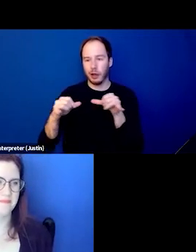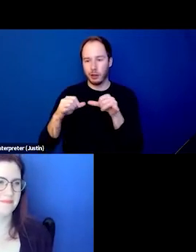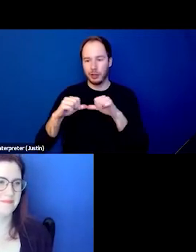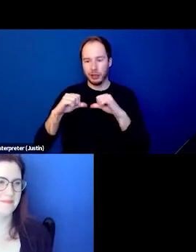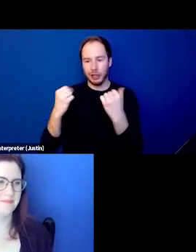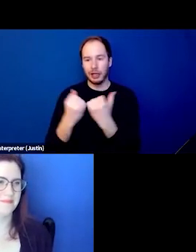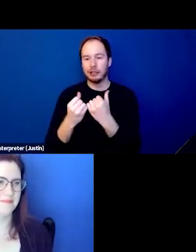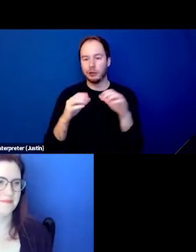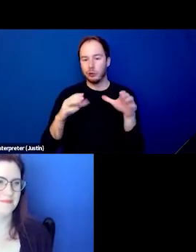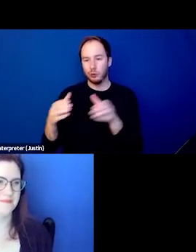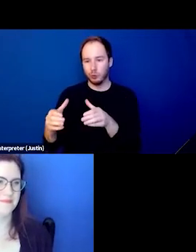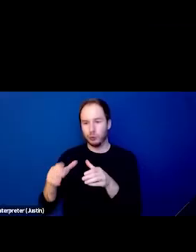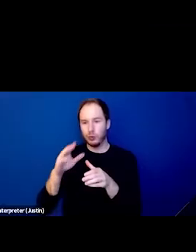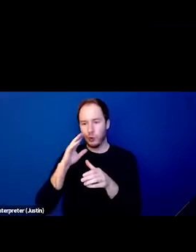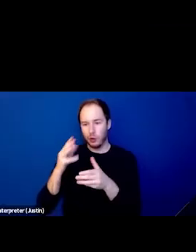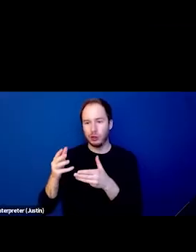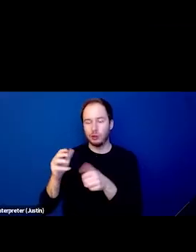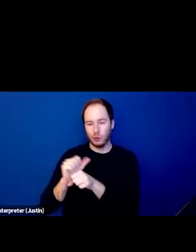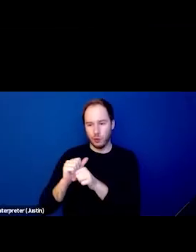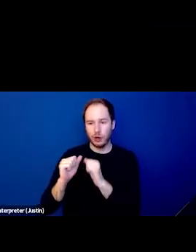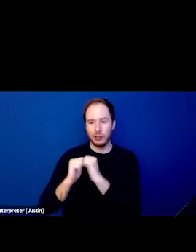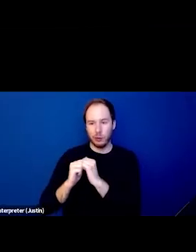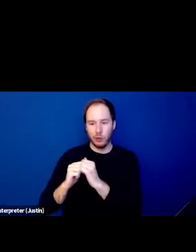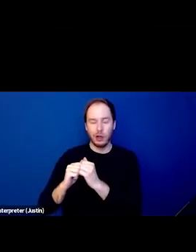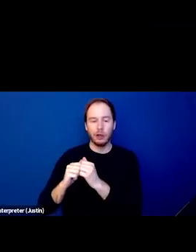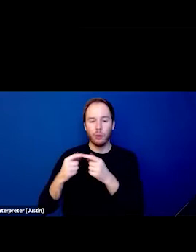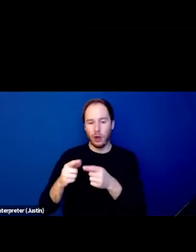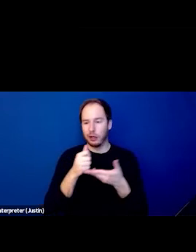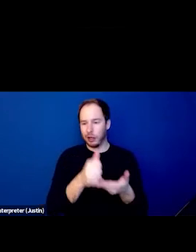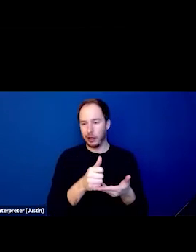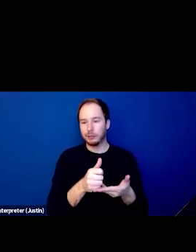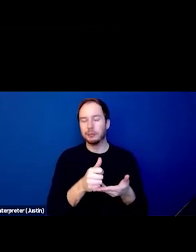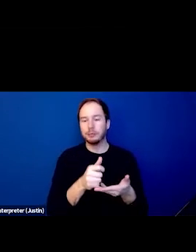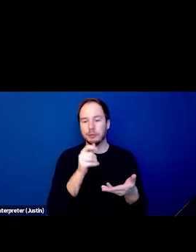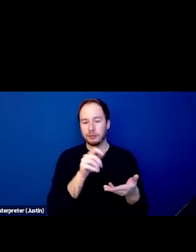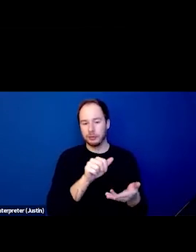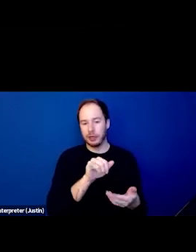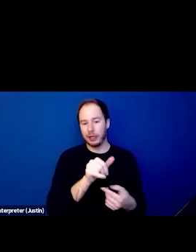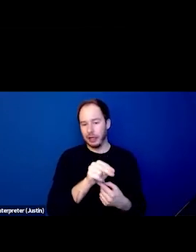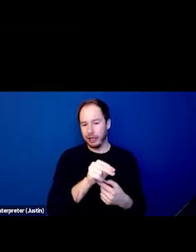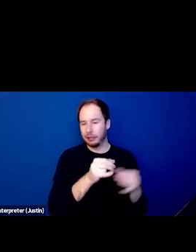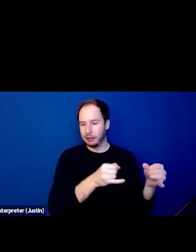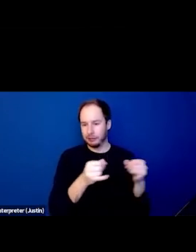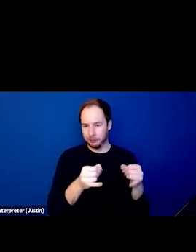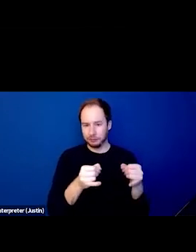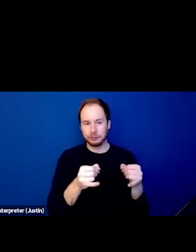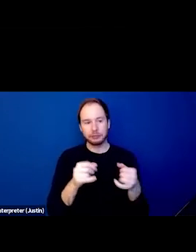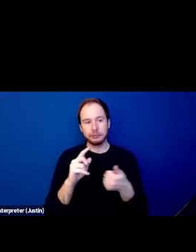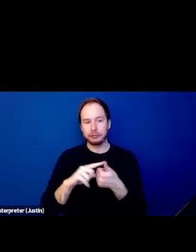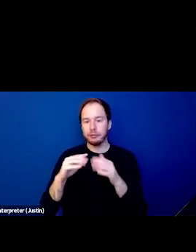when you are serving a native individual (Kim clearing throat) would be like the Housing Authority,